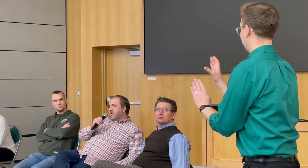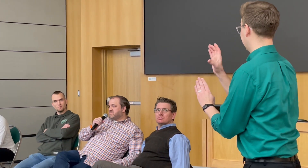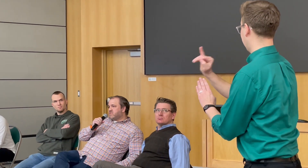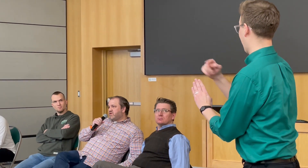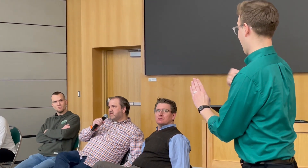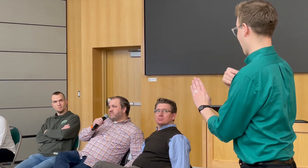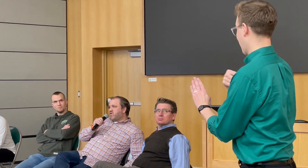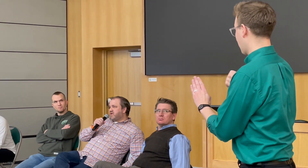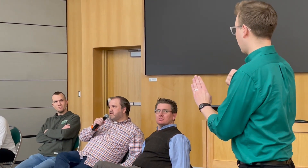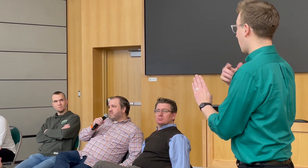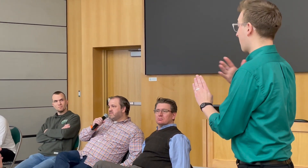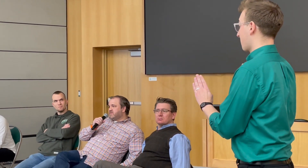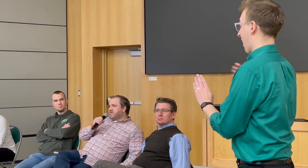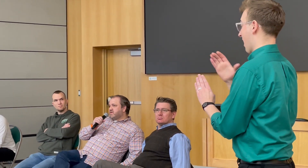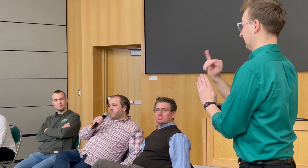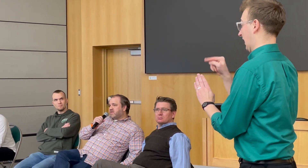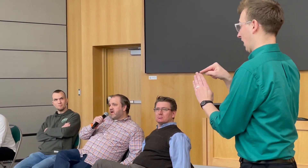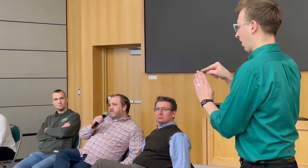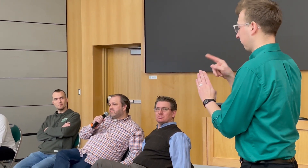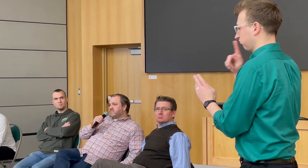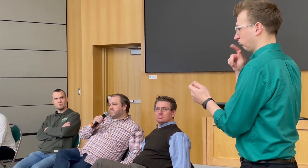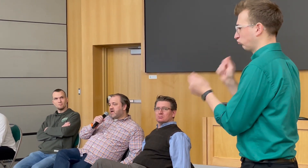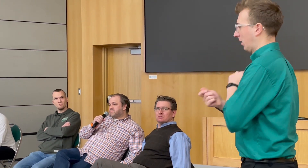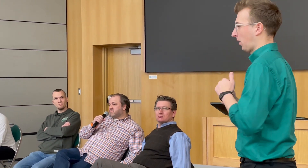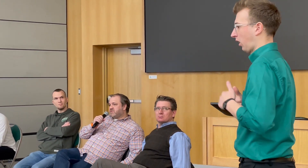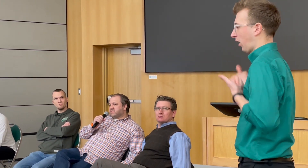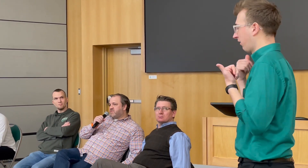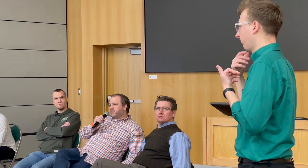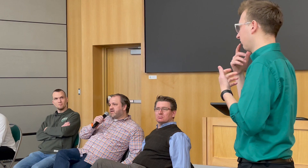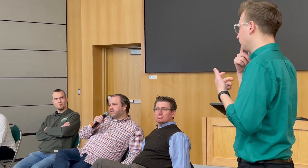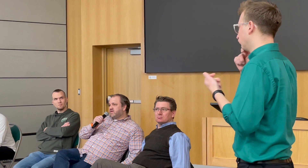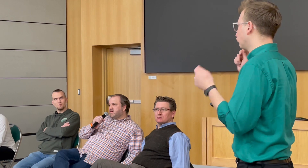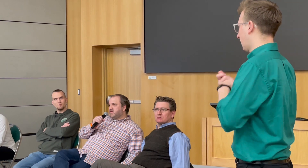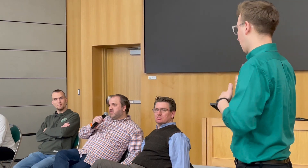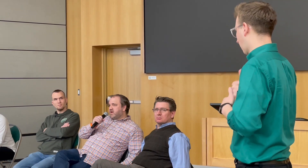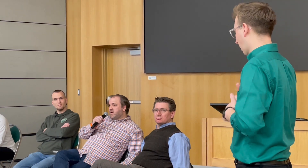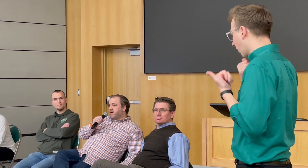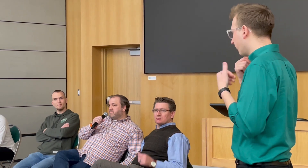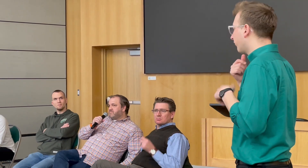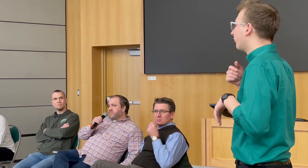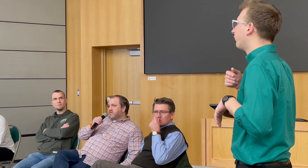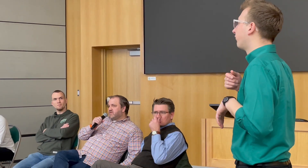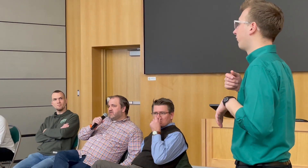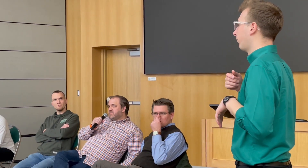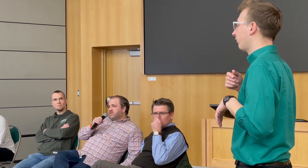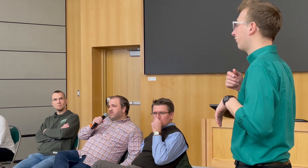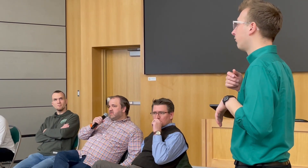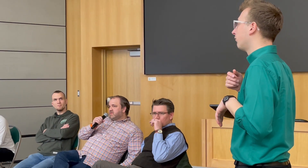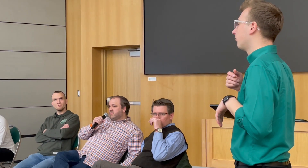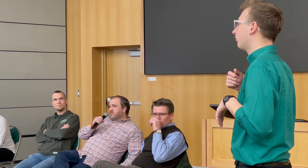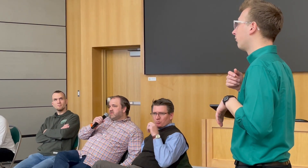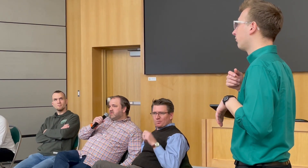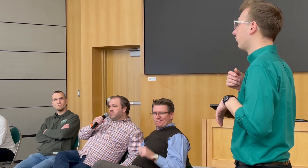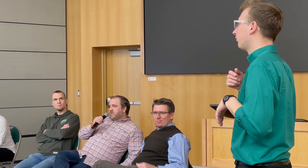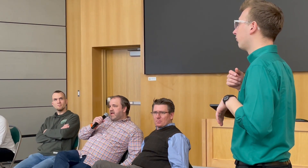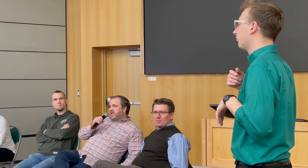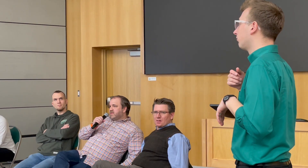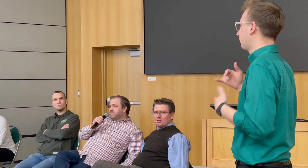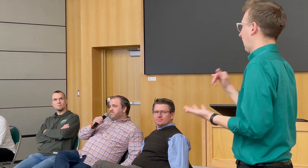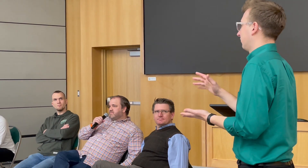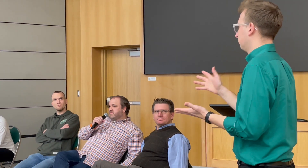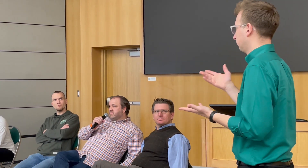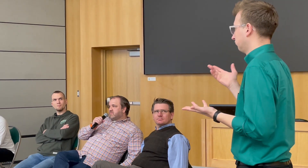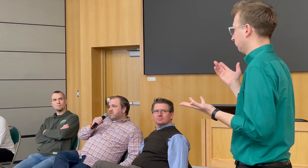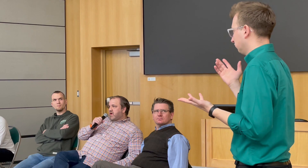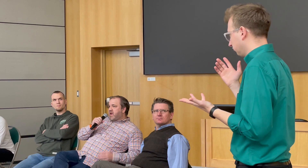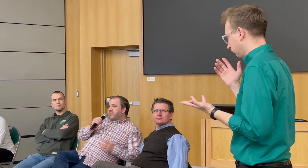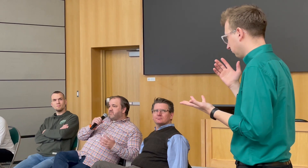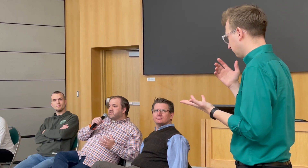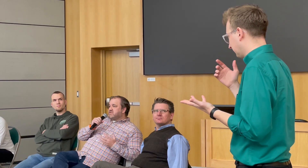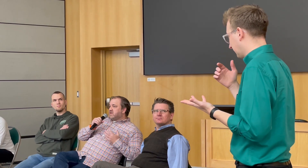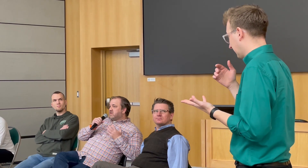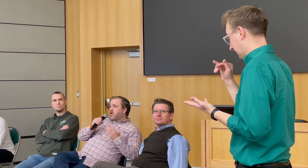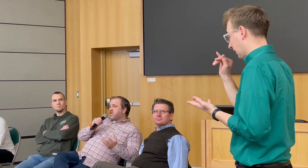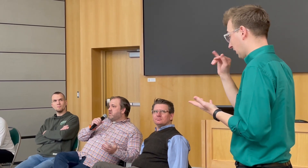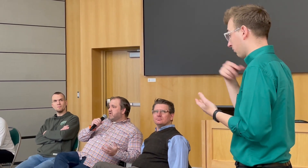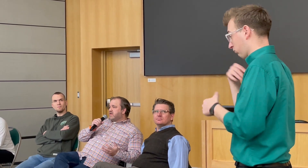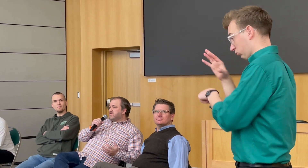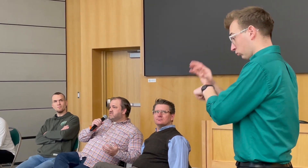absolutely transformative in my life absolutely transformative um like I'm used to talking with